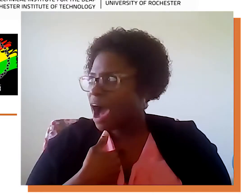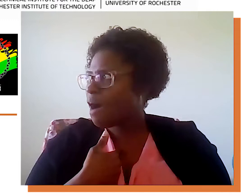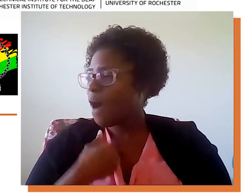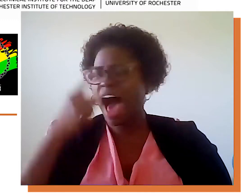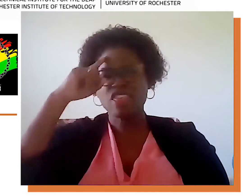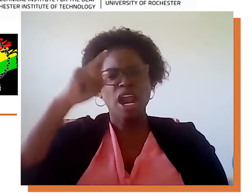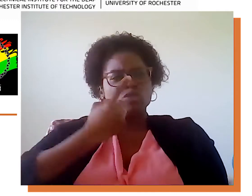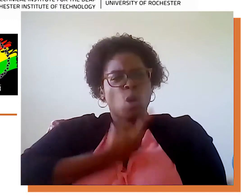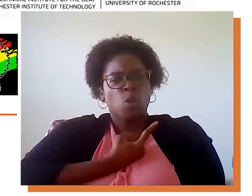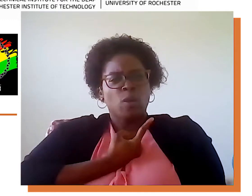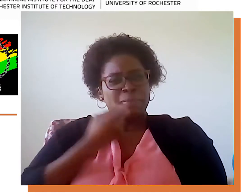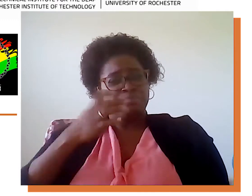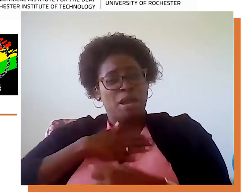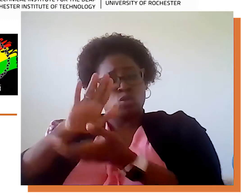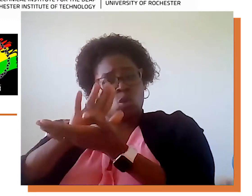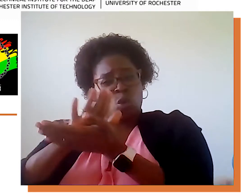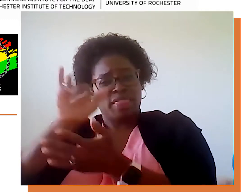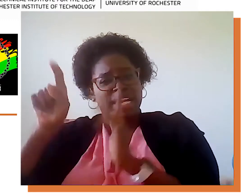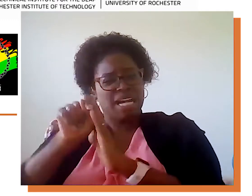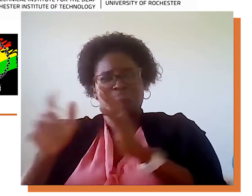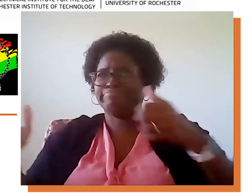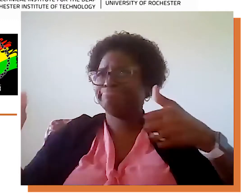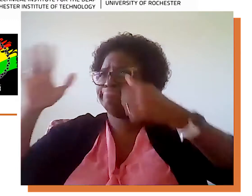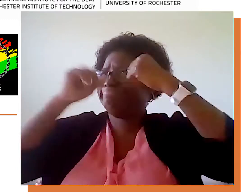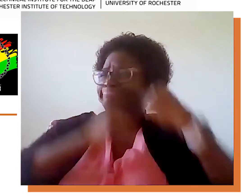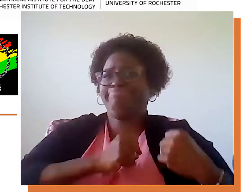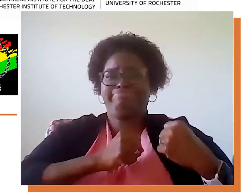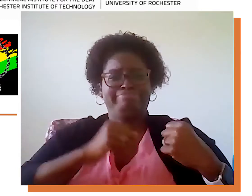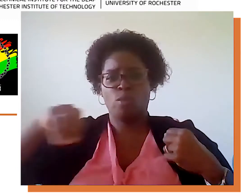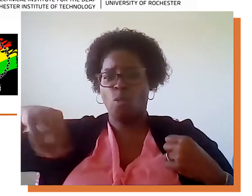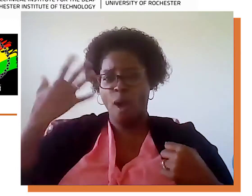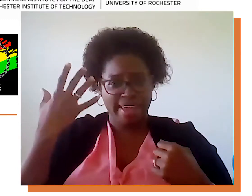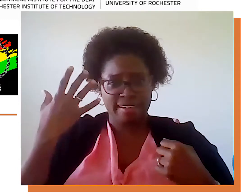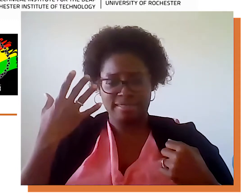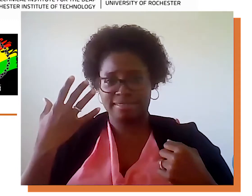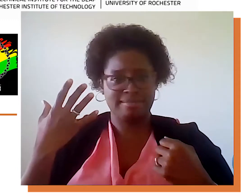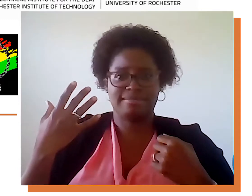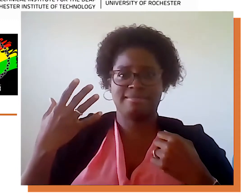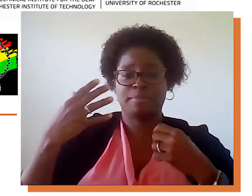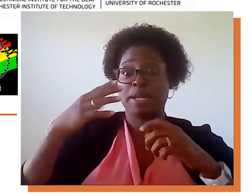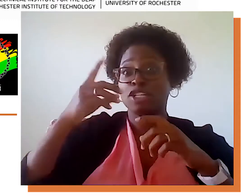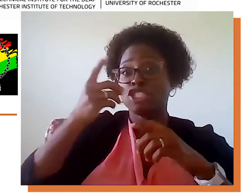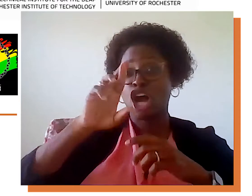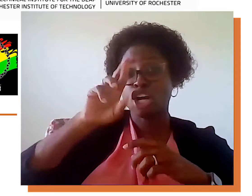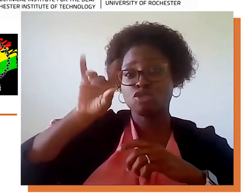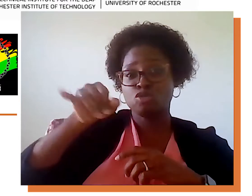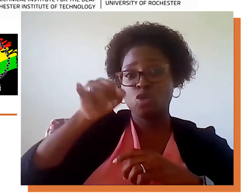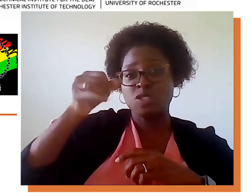I wasn't alone. I was the only one in my school. My school was predominantly white.